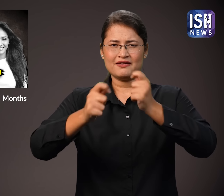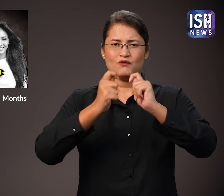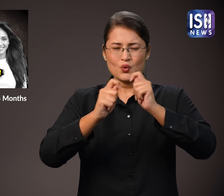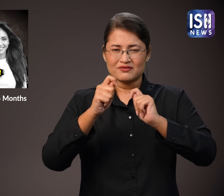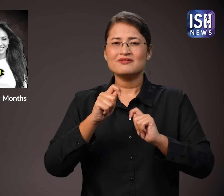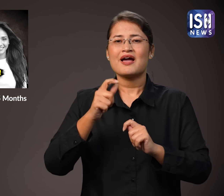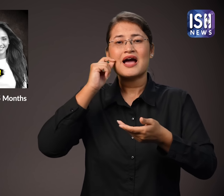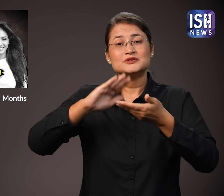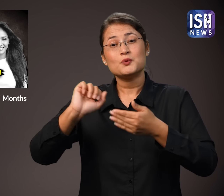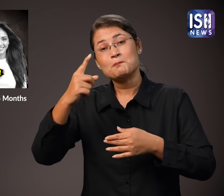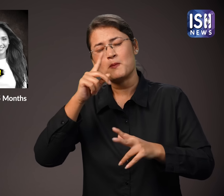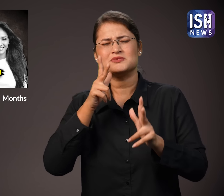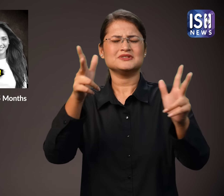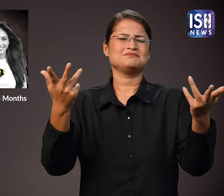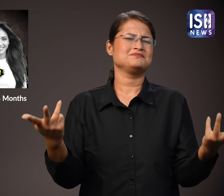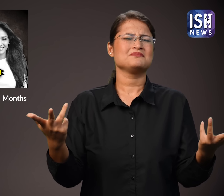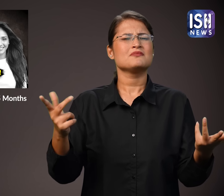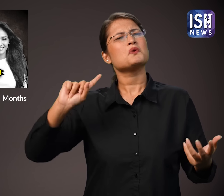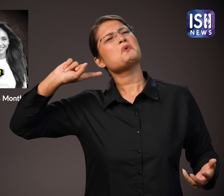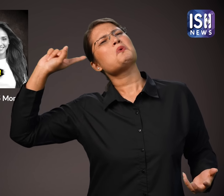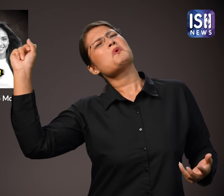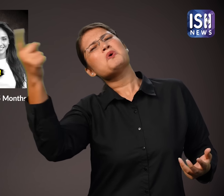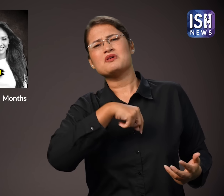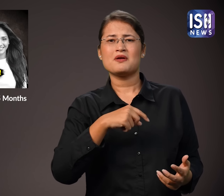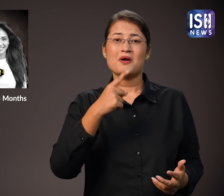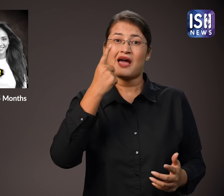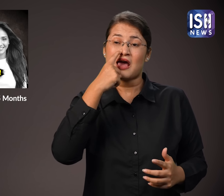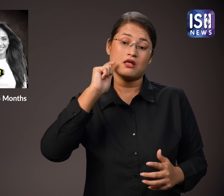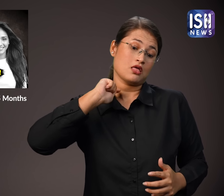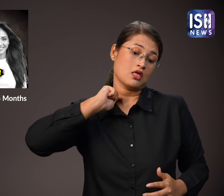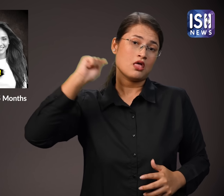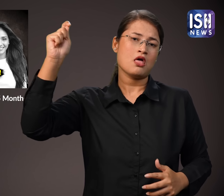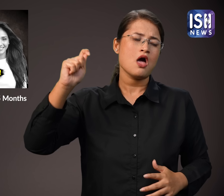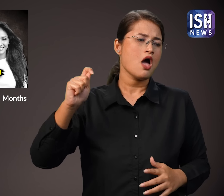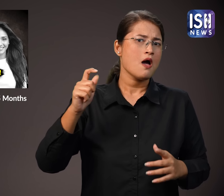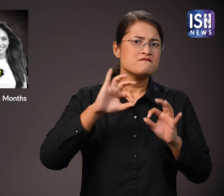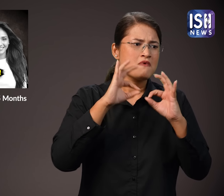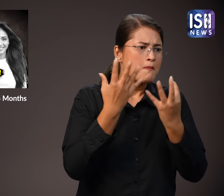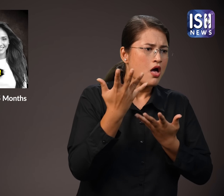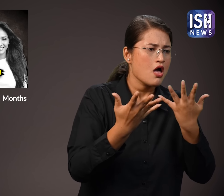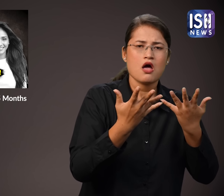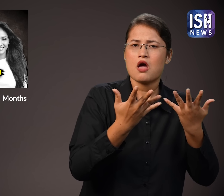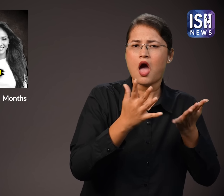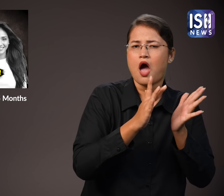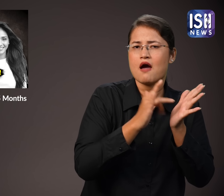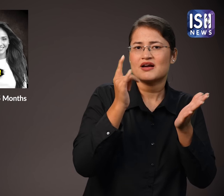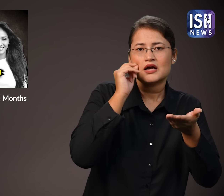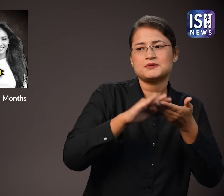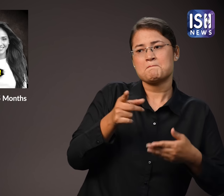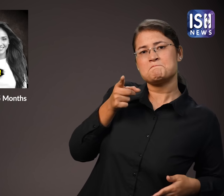During media interactions, Giribala Singh also said: “Girls hang themselves, boys are treated like criminals.”